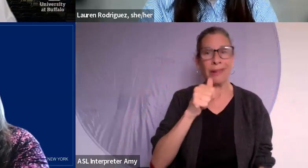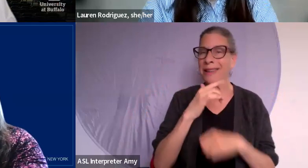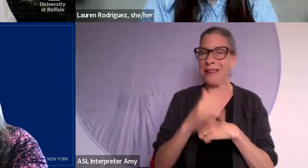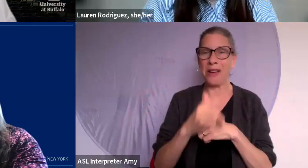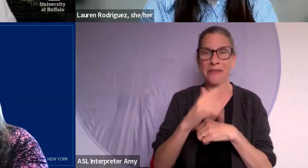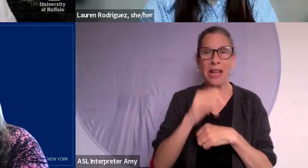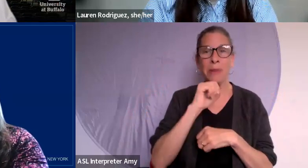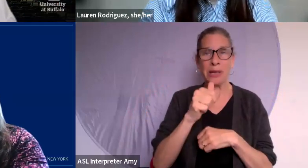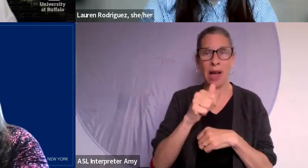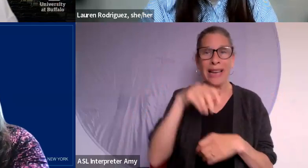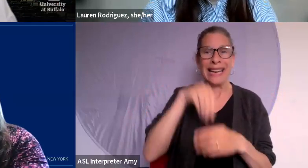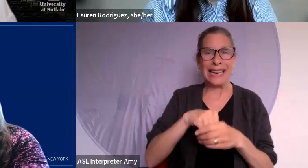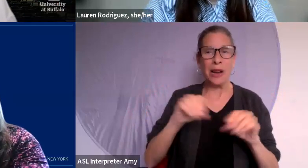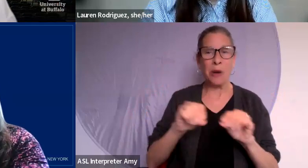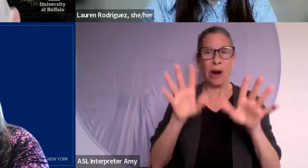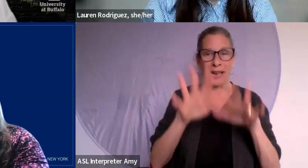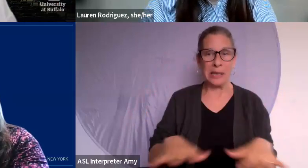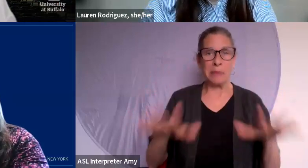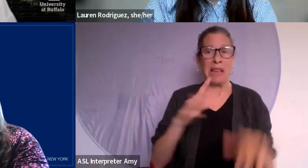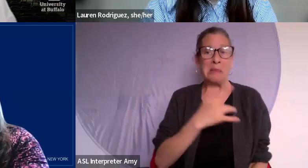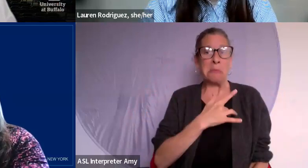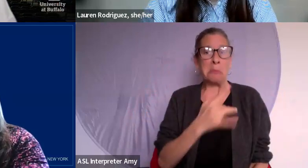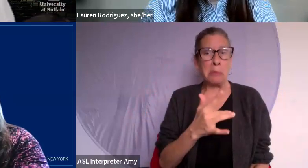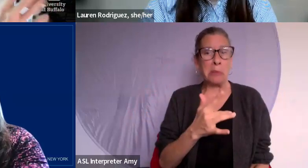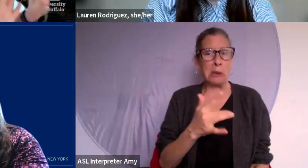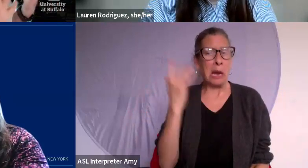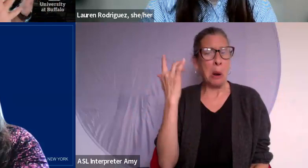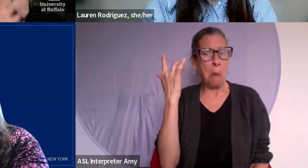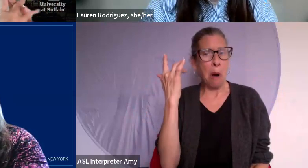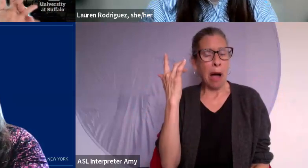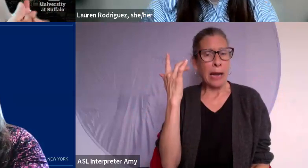within Brightspace. Typically, this is because we're using that